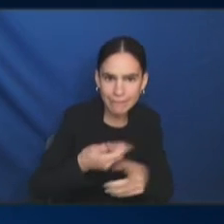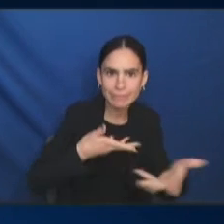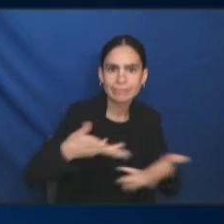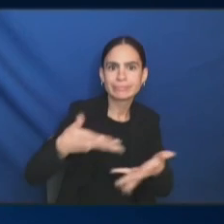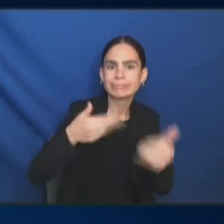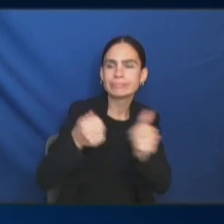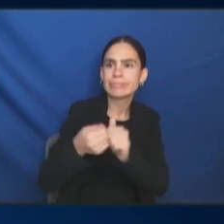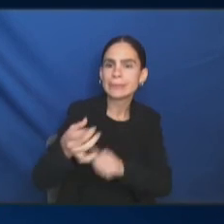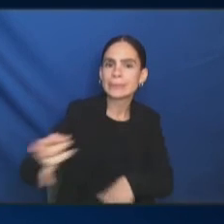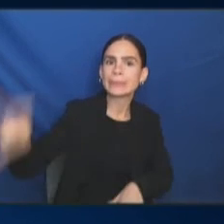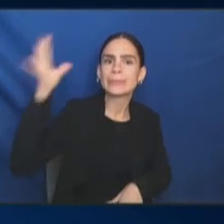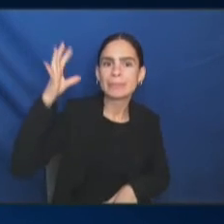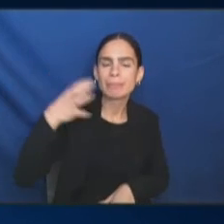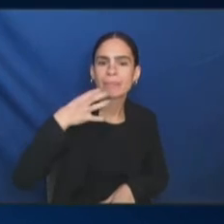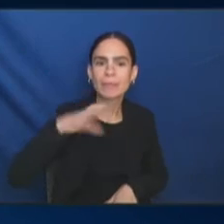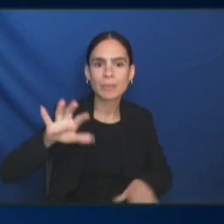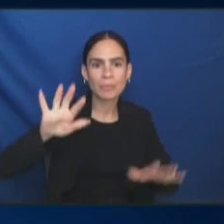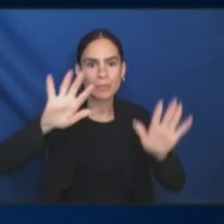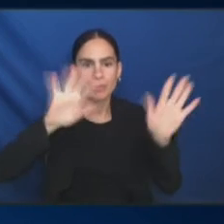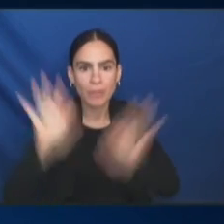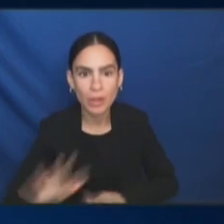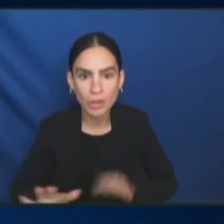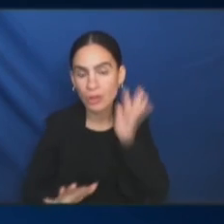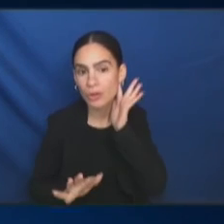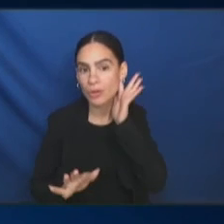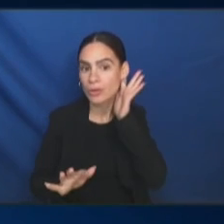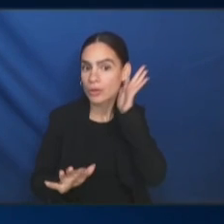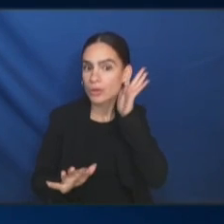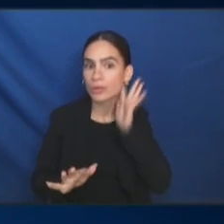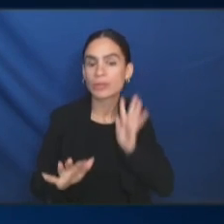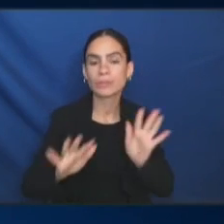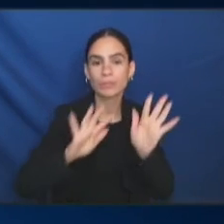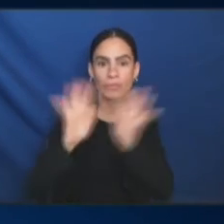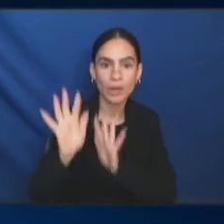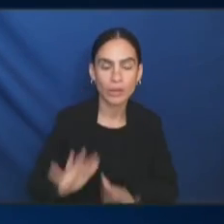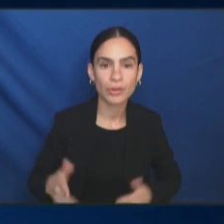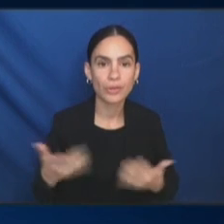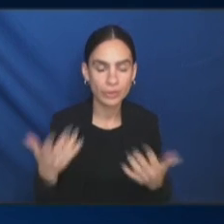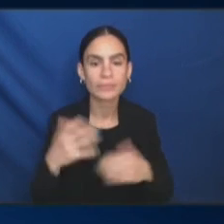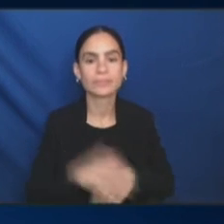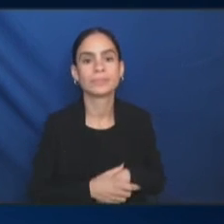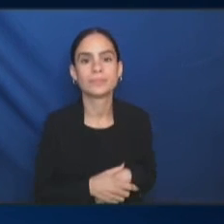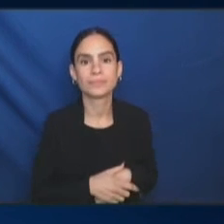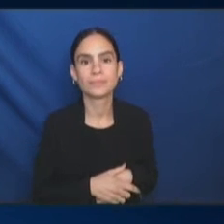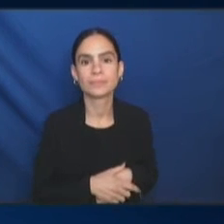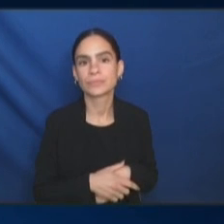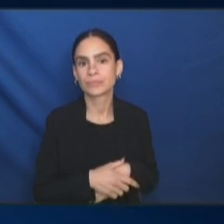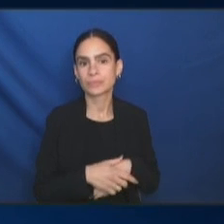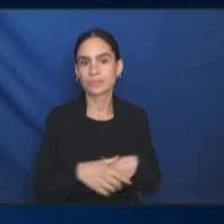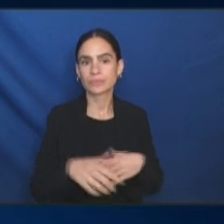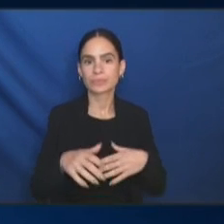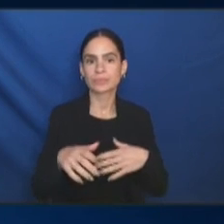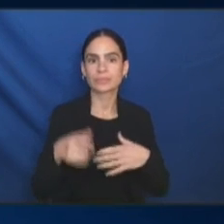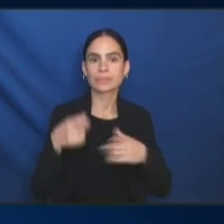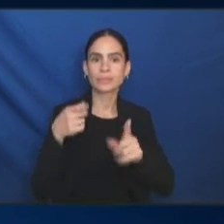And then, lastly, you know, the space between people being impacted and exposed, and actually having bad